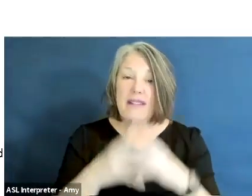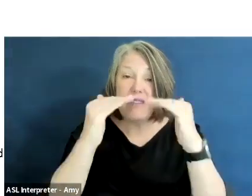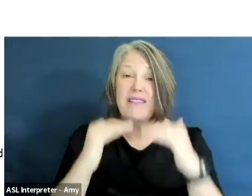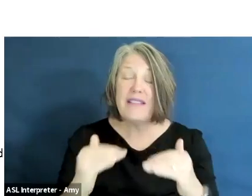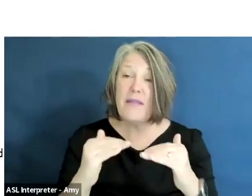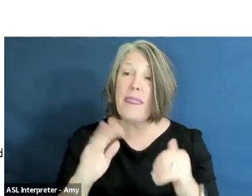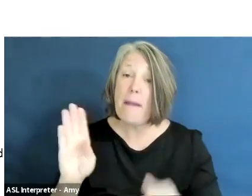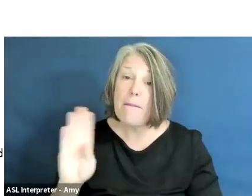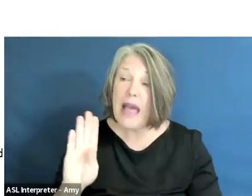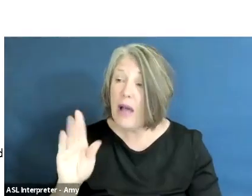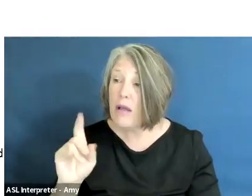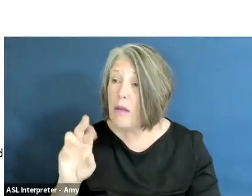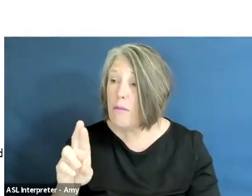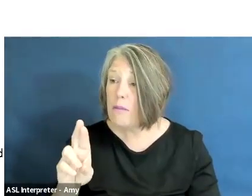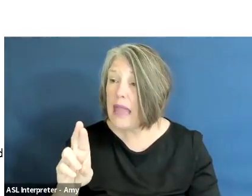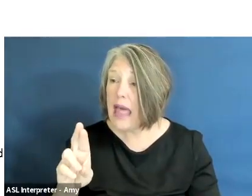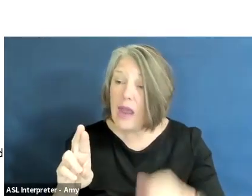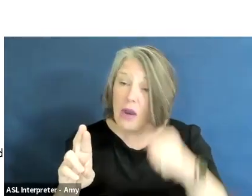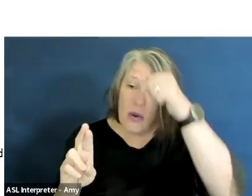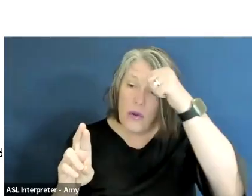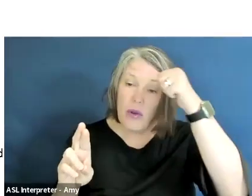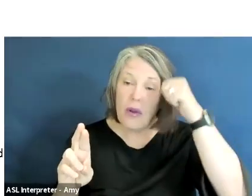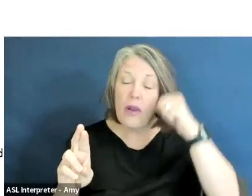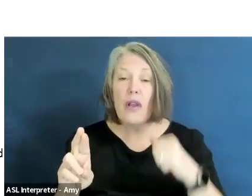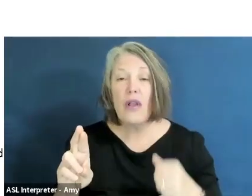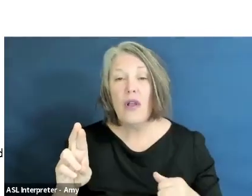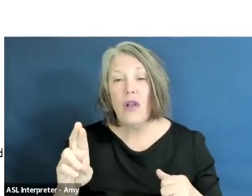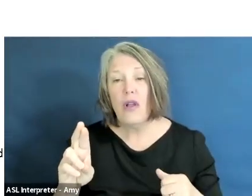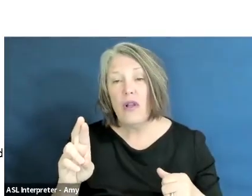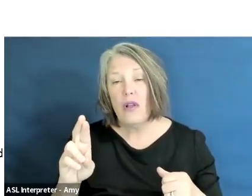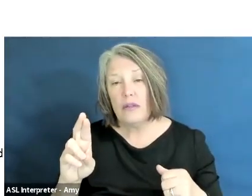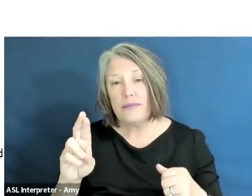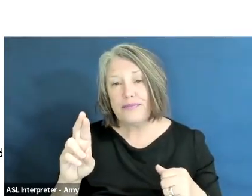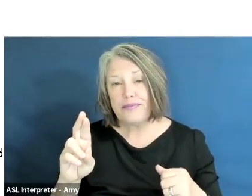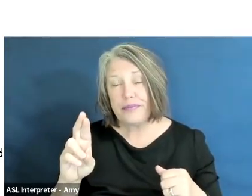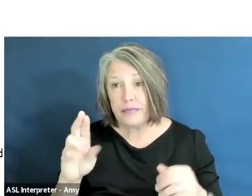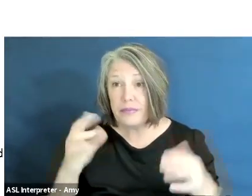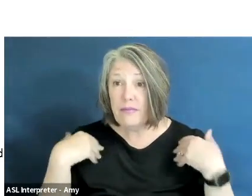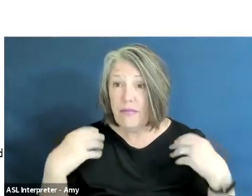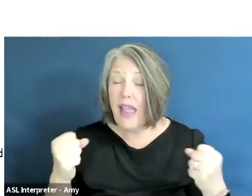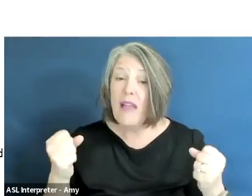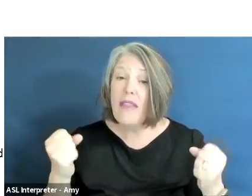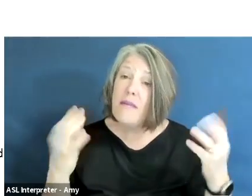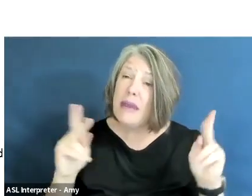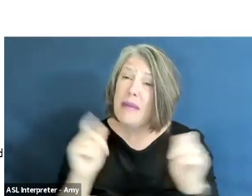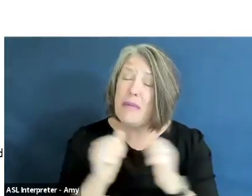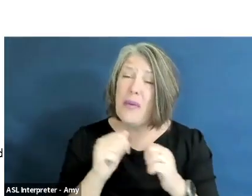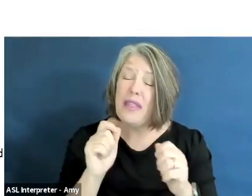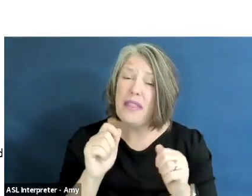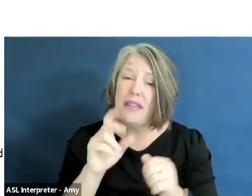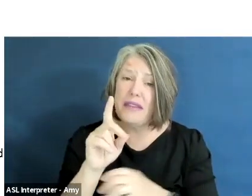So many individuals that have mobility disabilities may have specific bowel regimens,